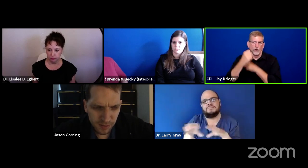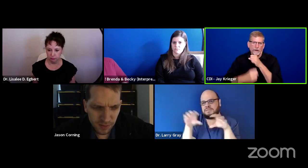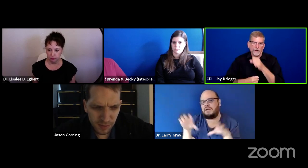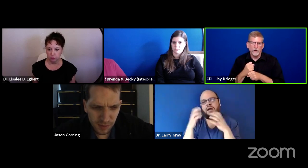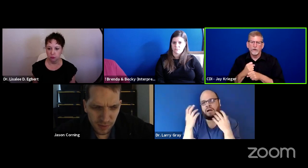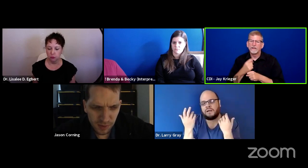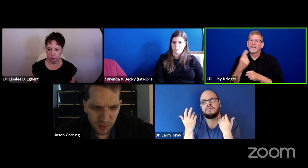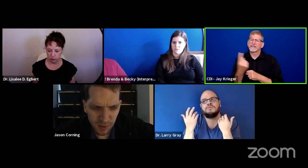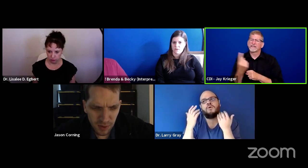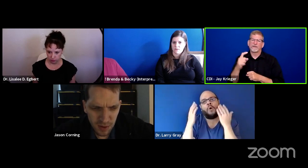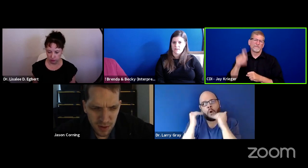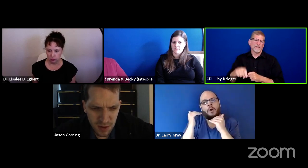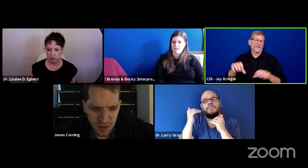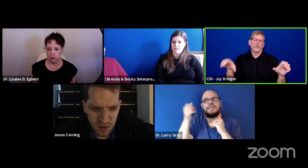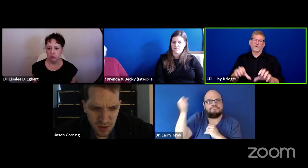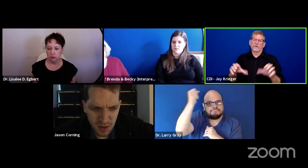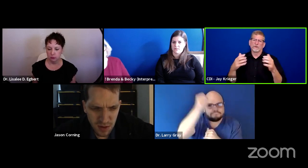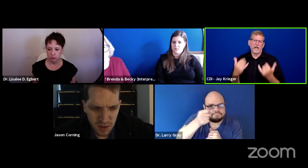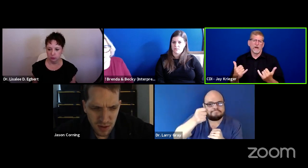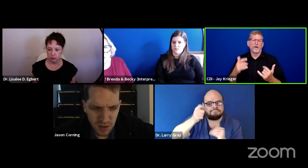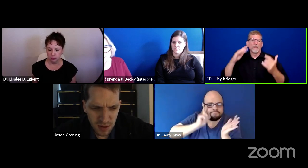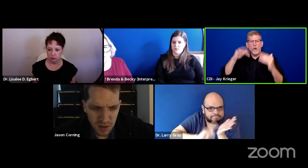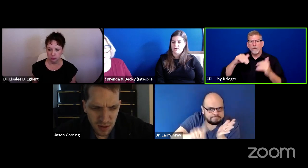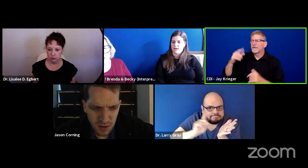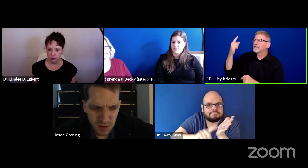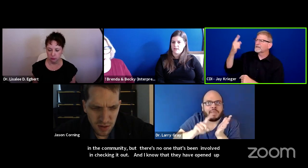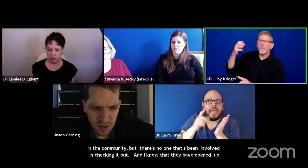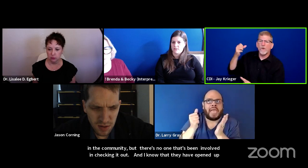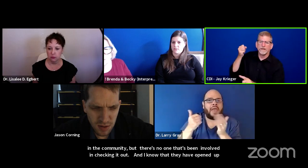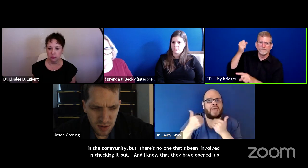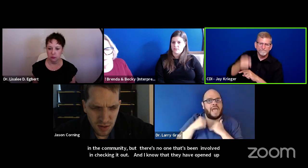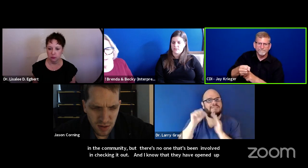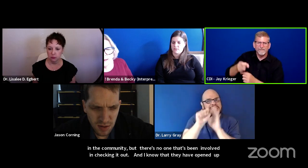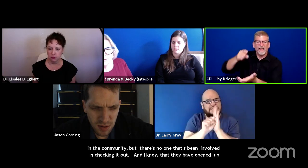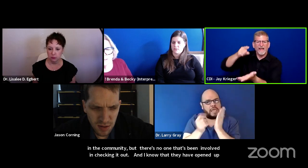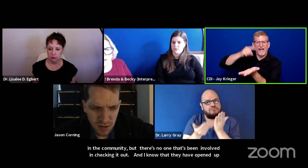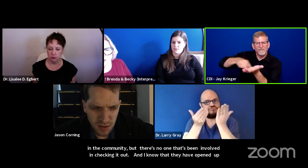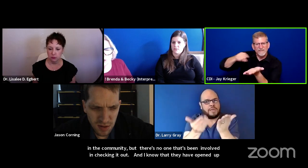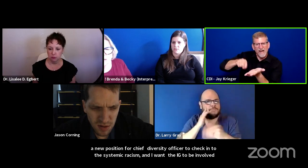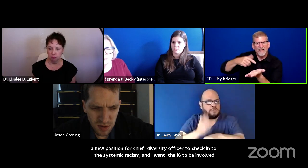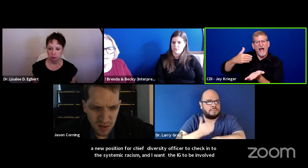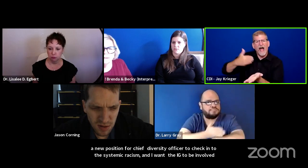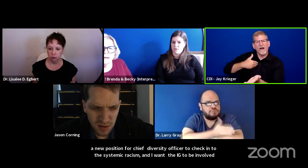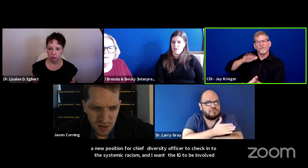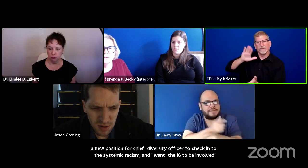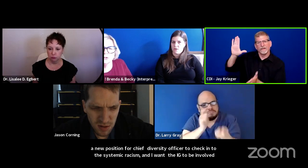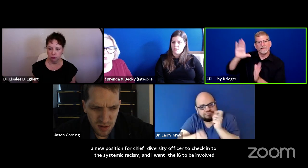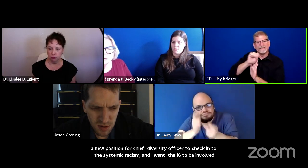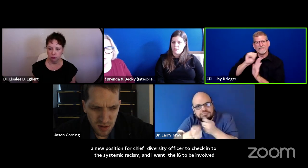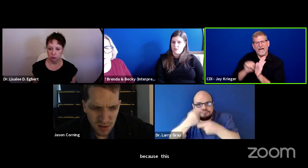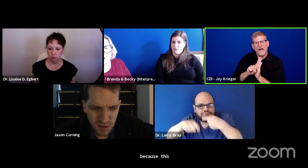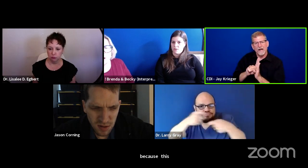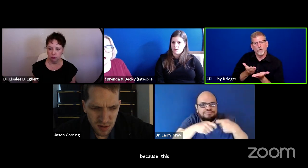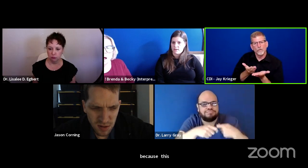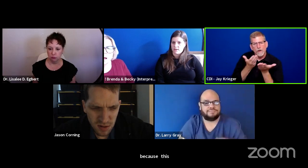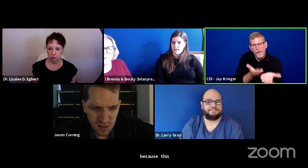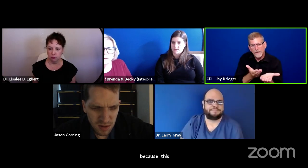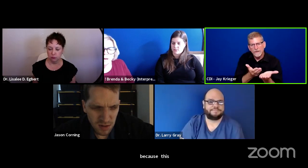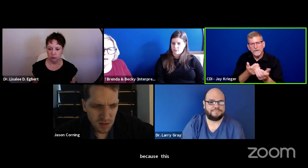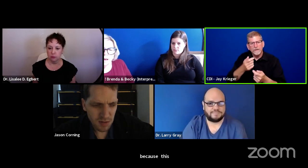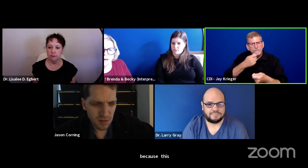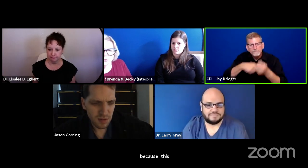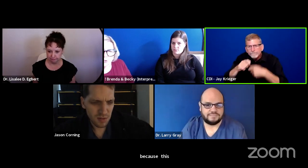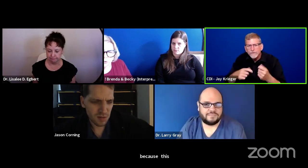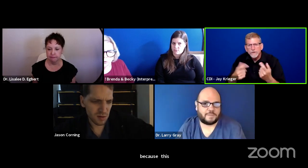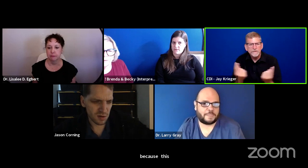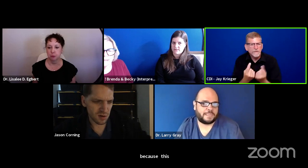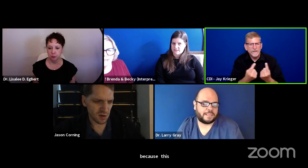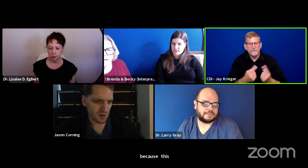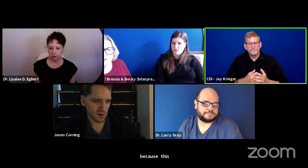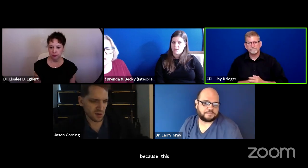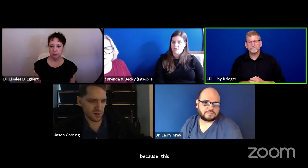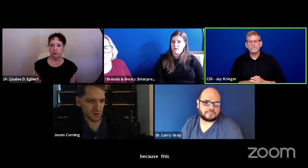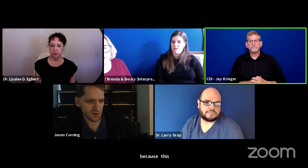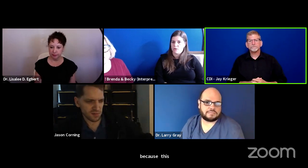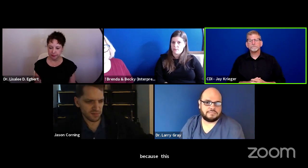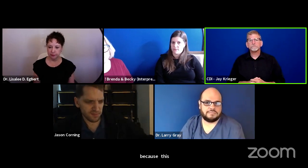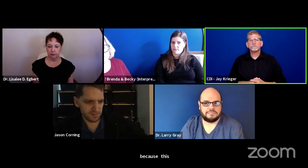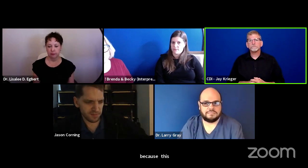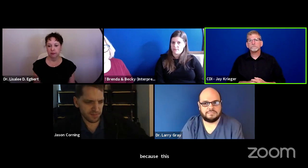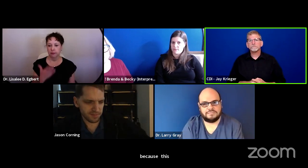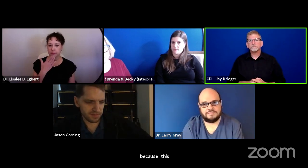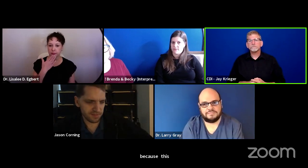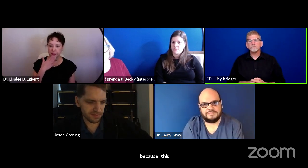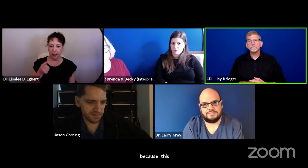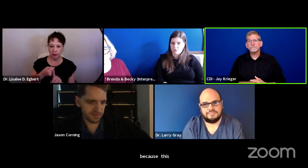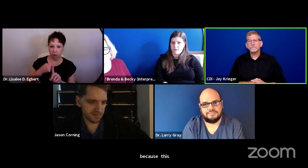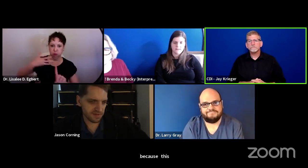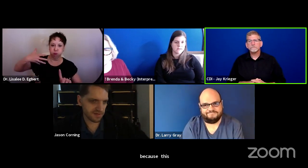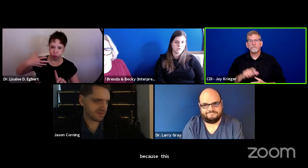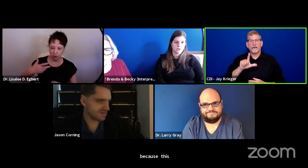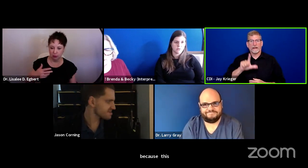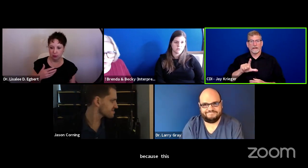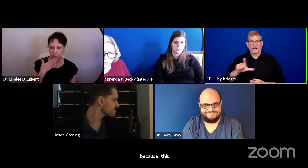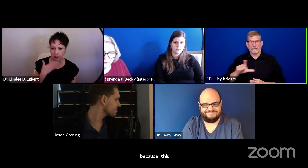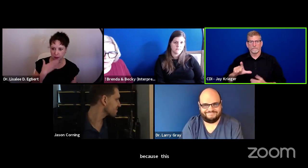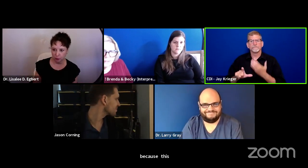and years of goings on and I want to have the IG come in and do external investigation